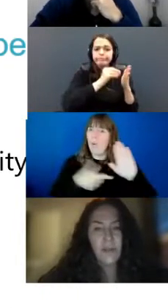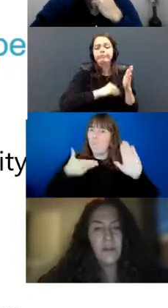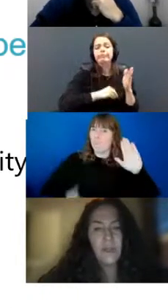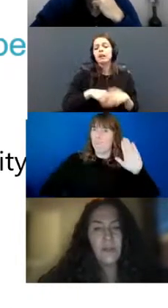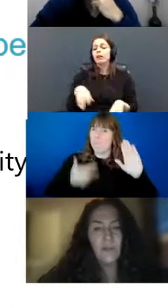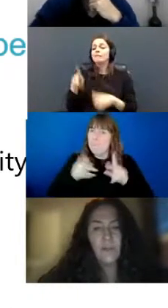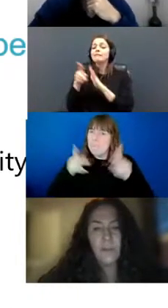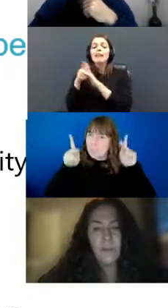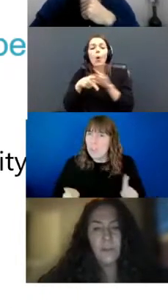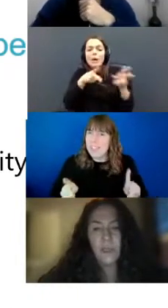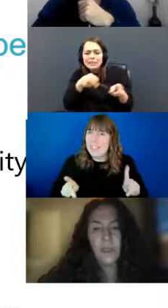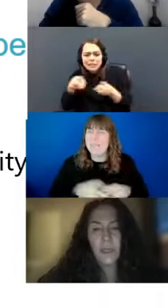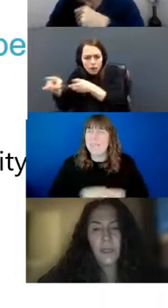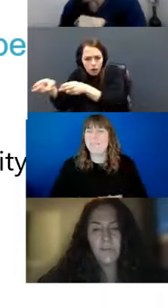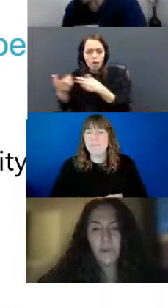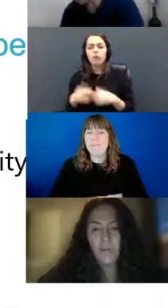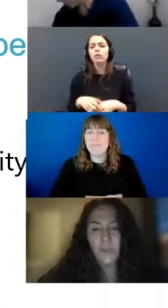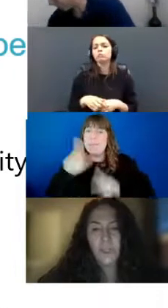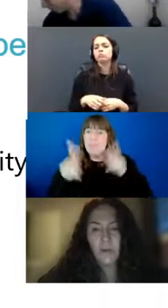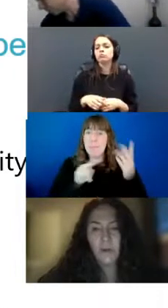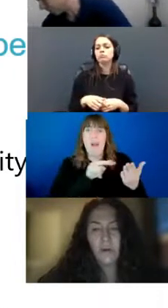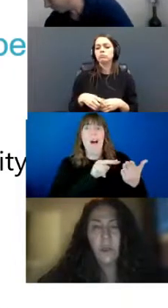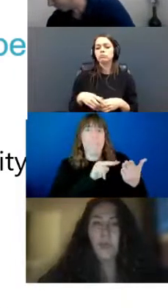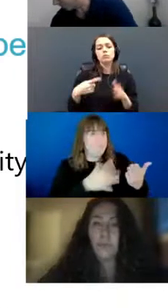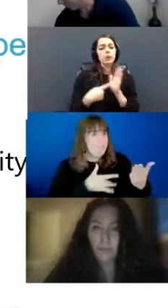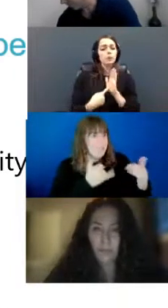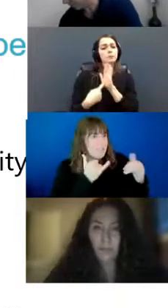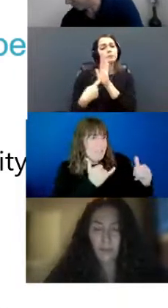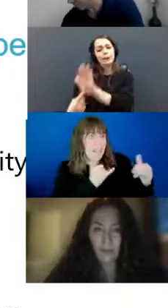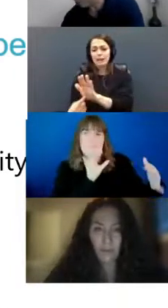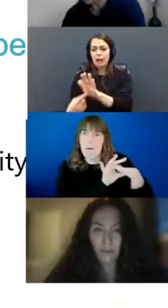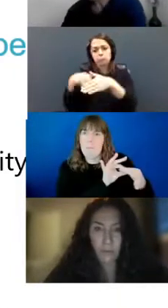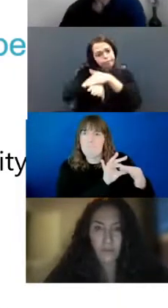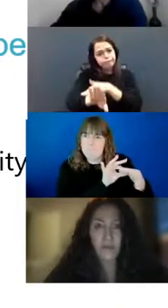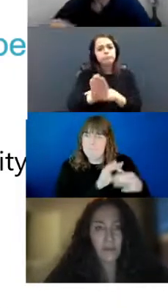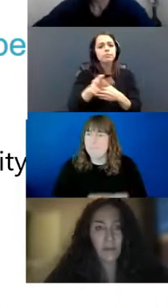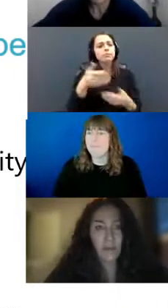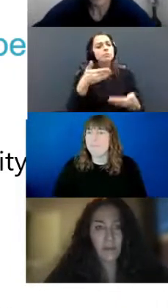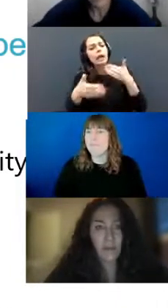together so that people can identify with each other providing platforms such as this where